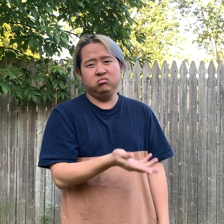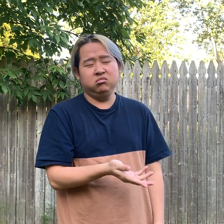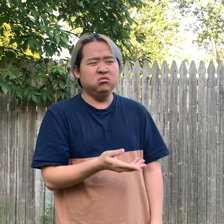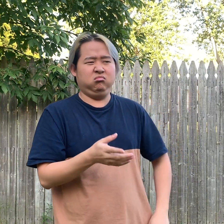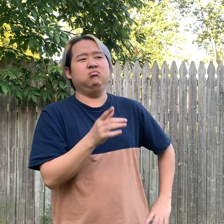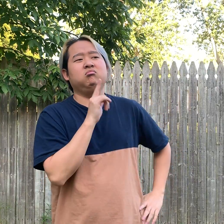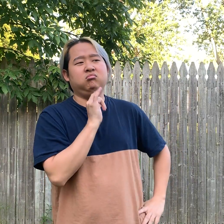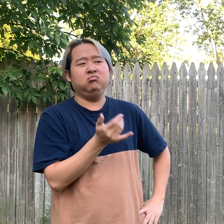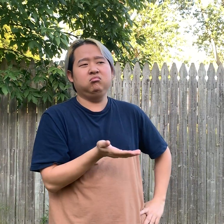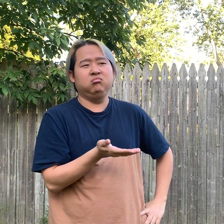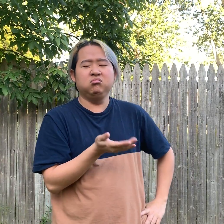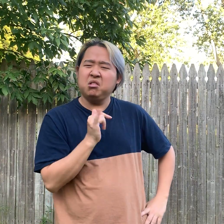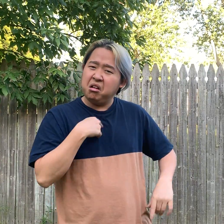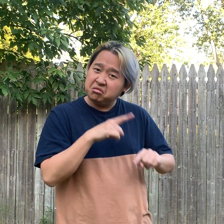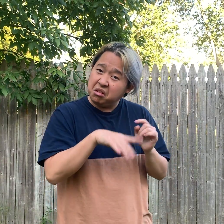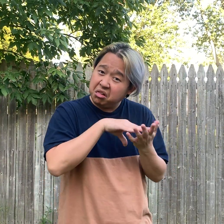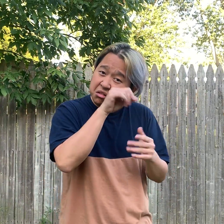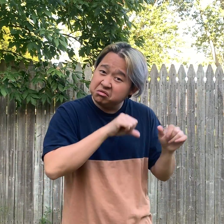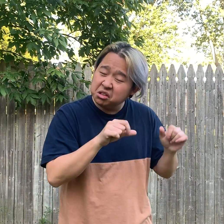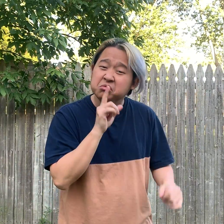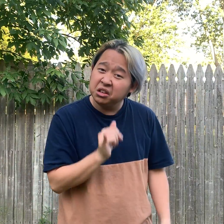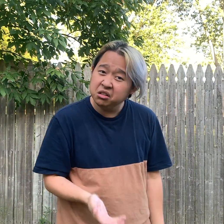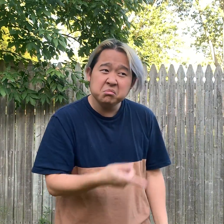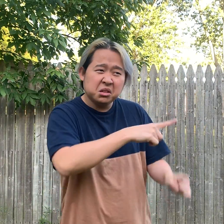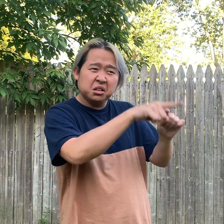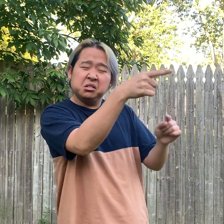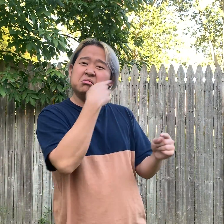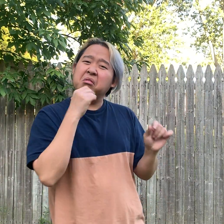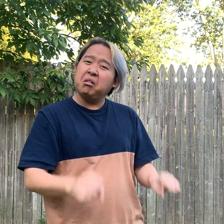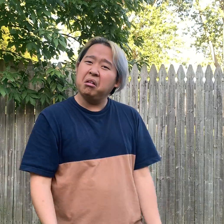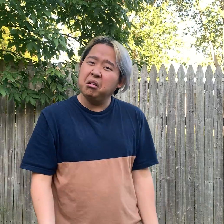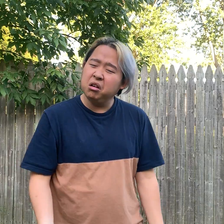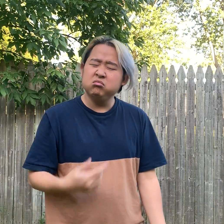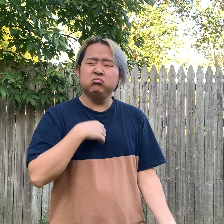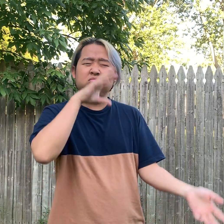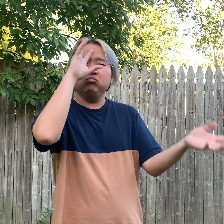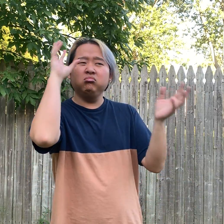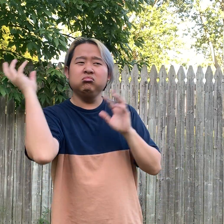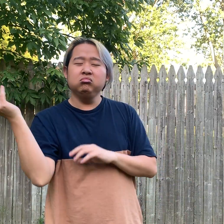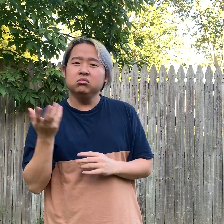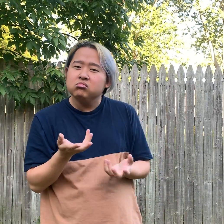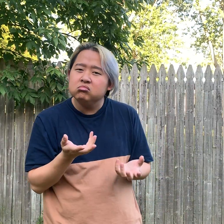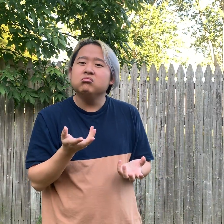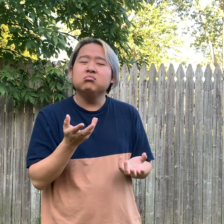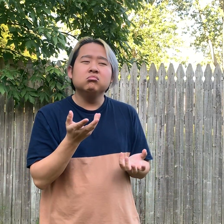Clearly, Deaf people were able to learn and succeed in science-related fields.